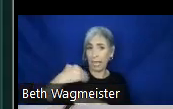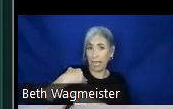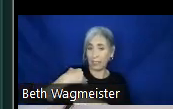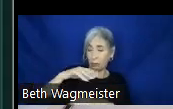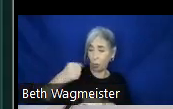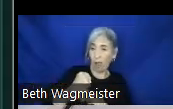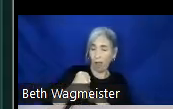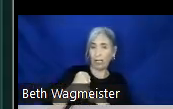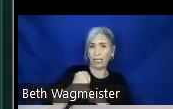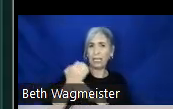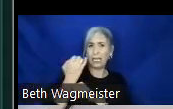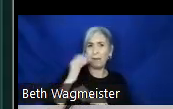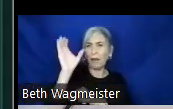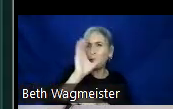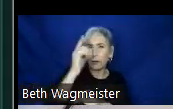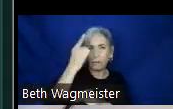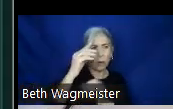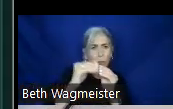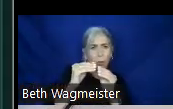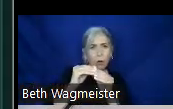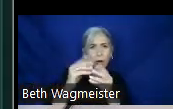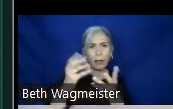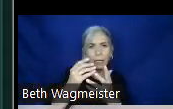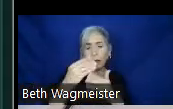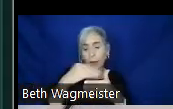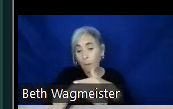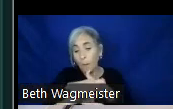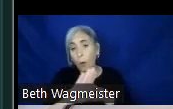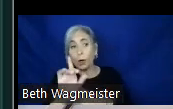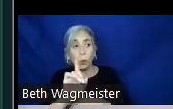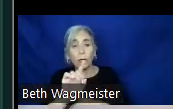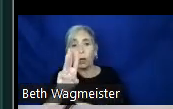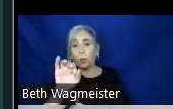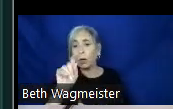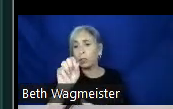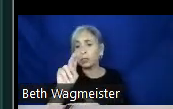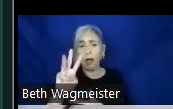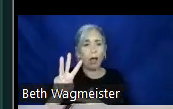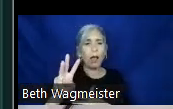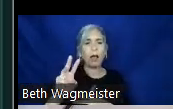If I look for where they were born. Warsaw. I will get more results, Marie is born there,